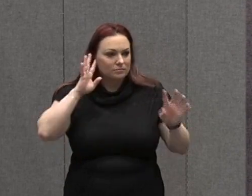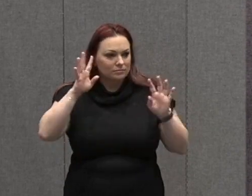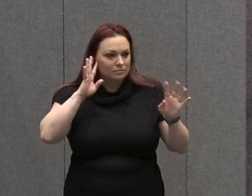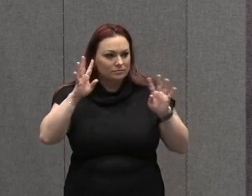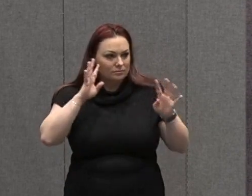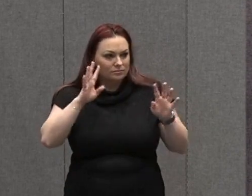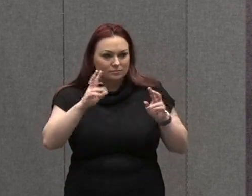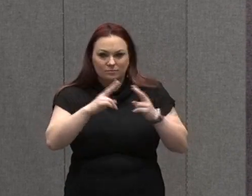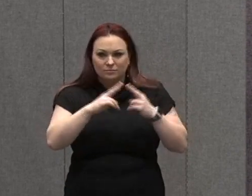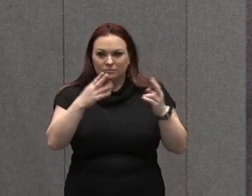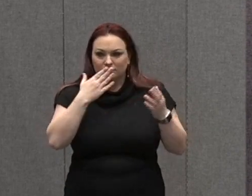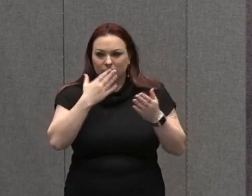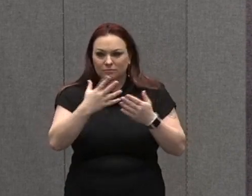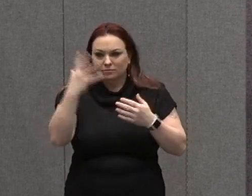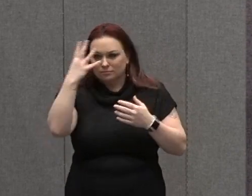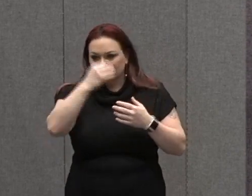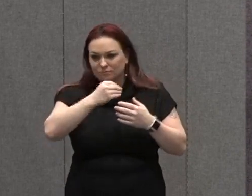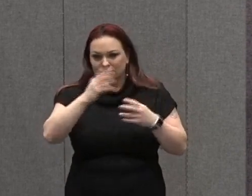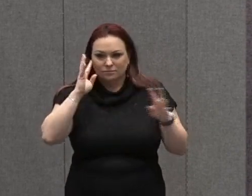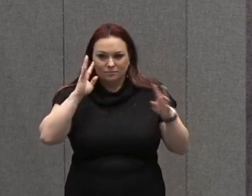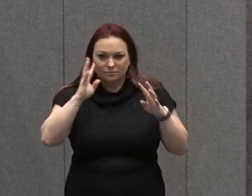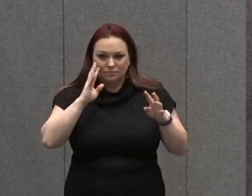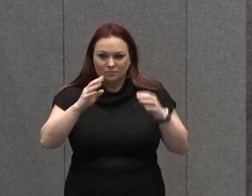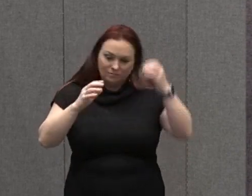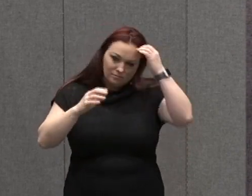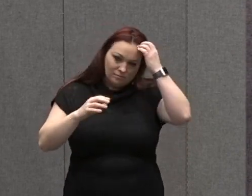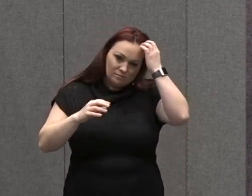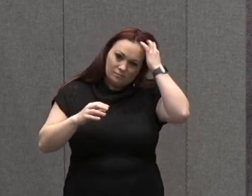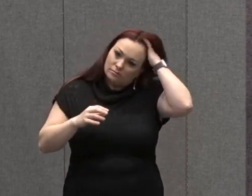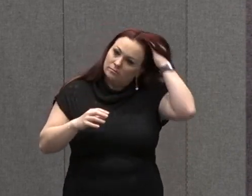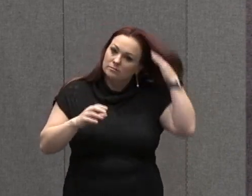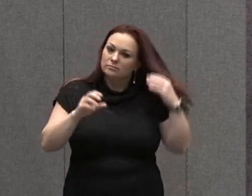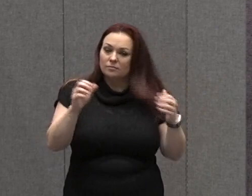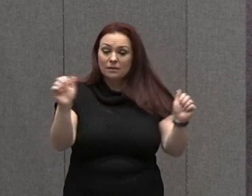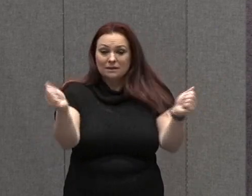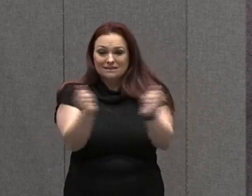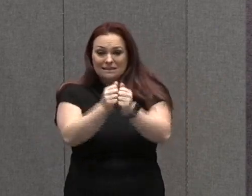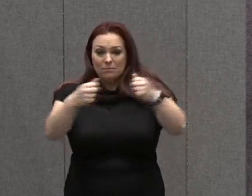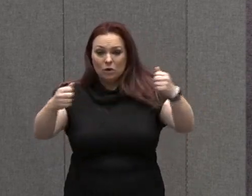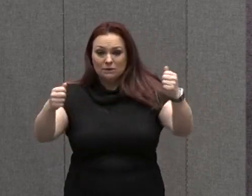Very beautiful sound. We have the cymbals, yes.